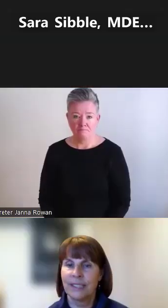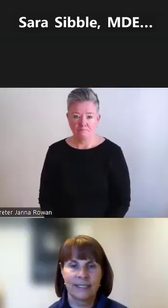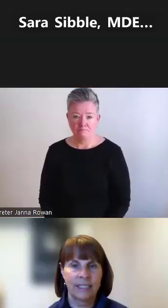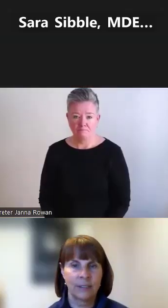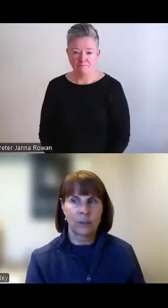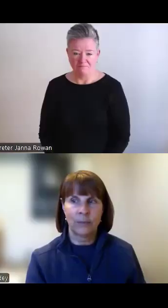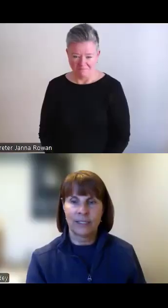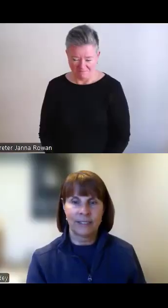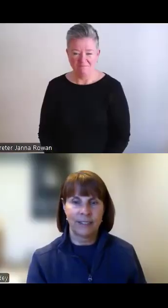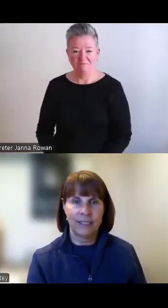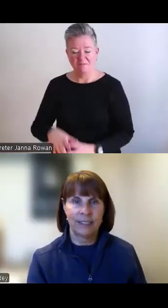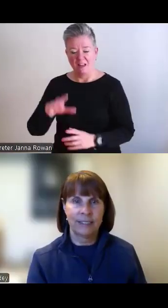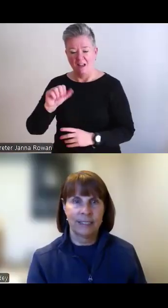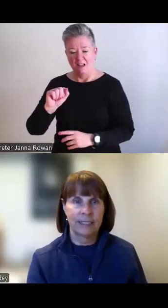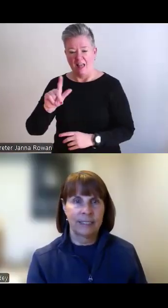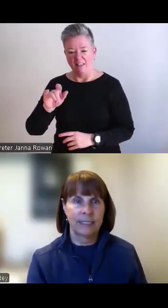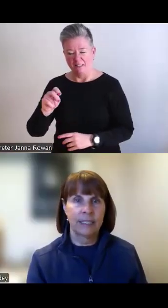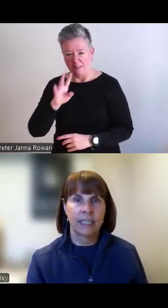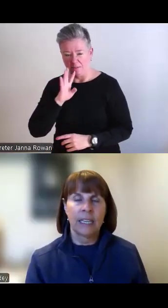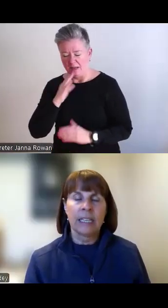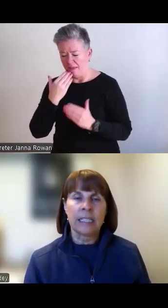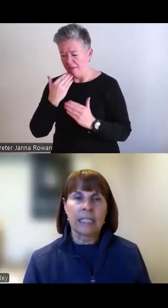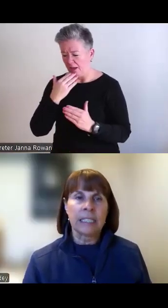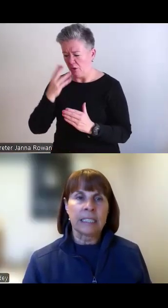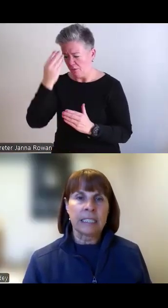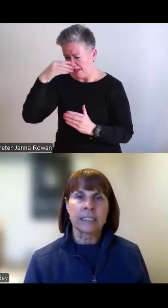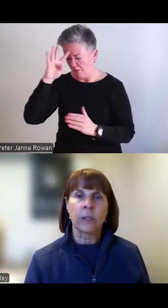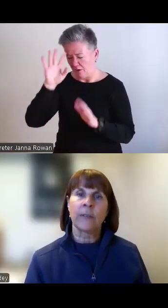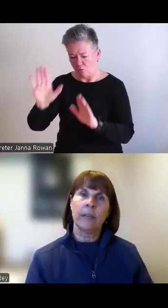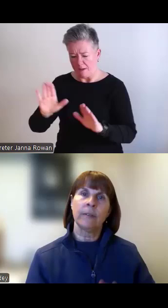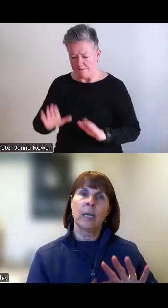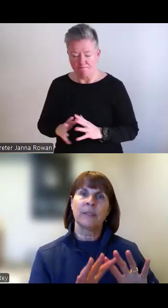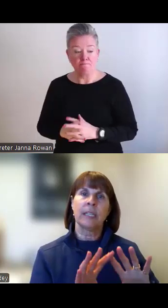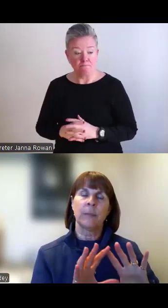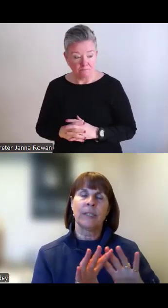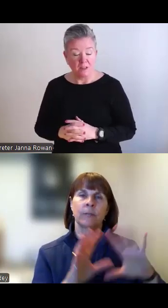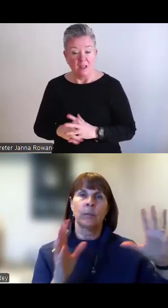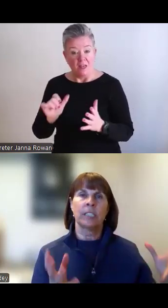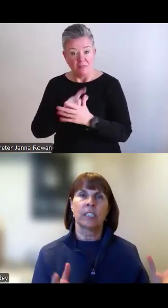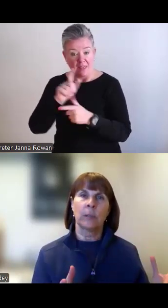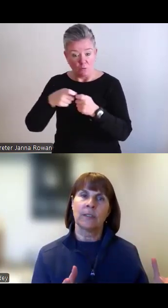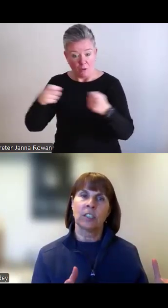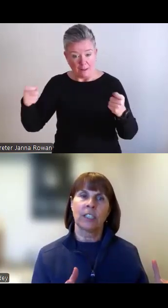ALLISON SEDEY >> Great. Thank you so much, Sara. So, that wraps up the information about